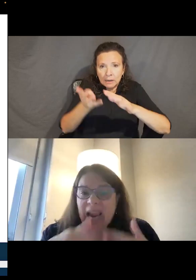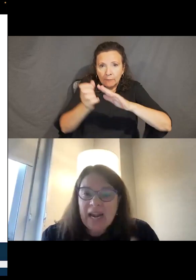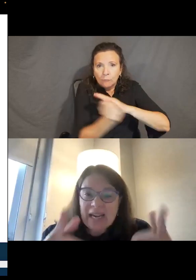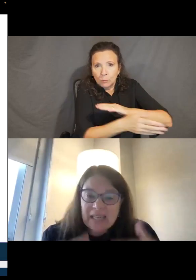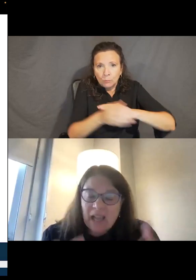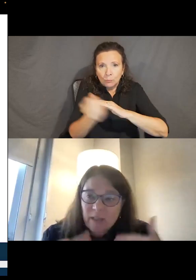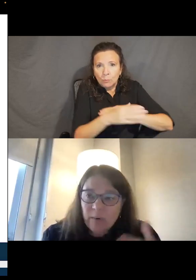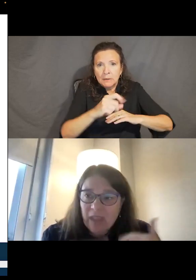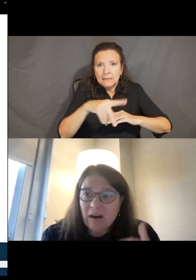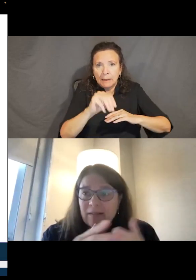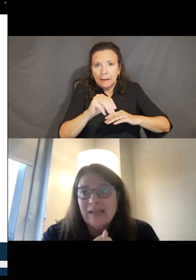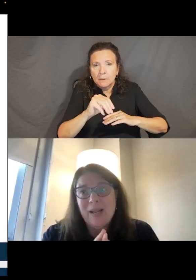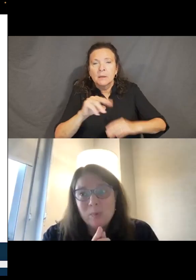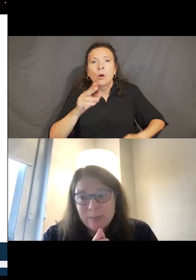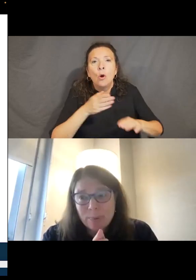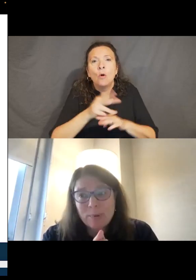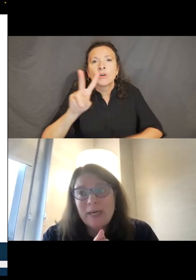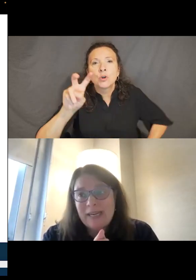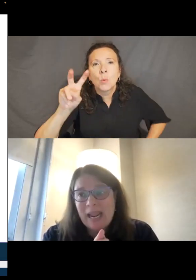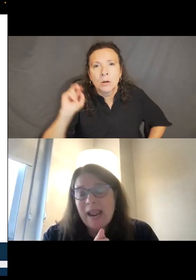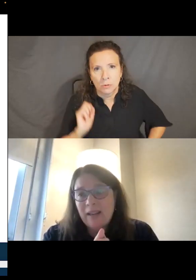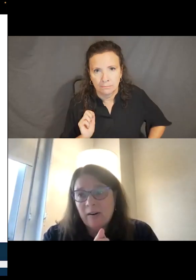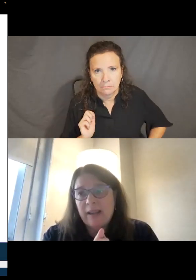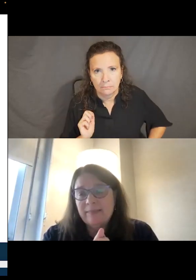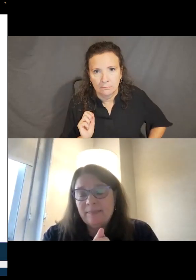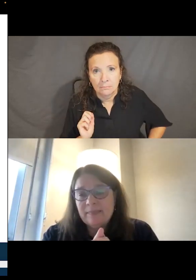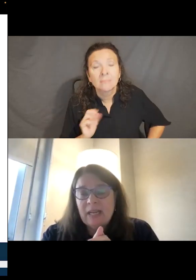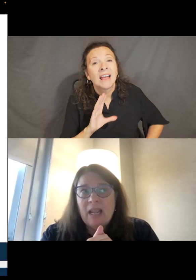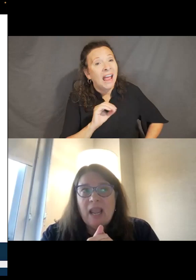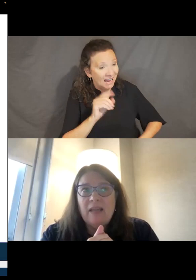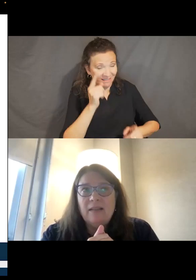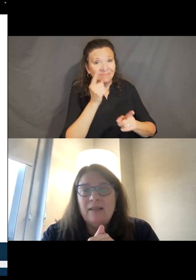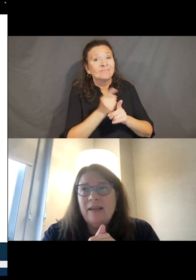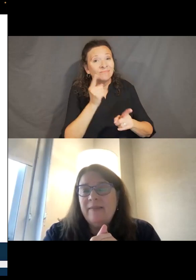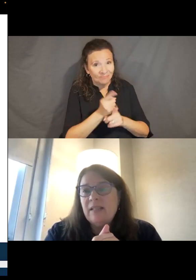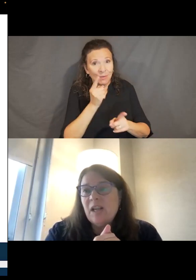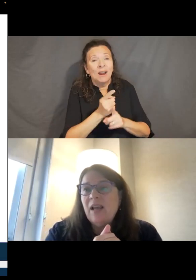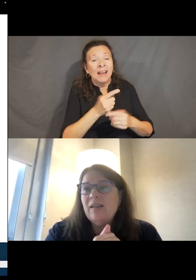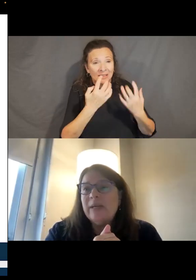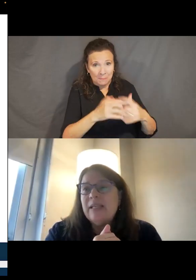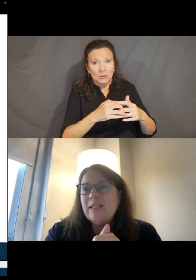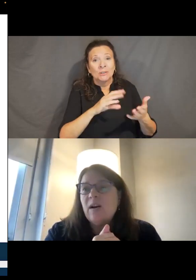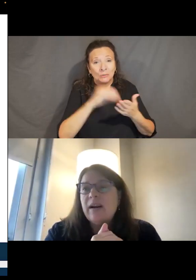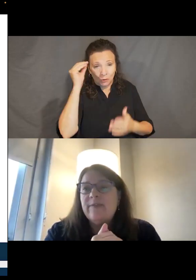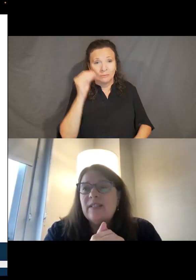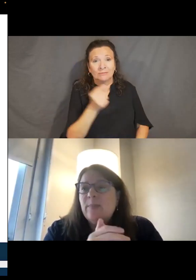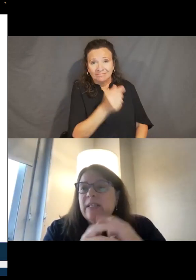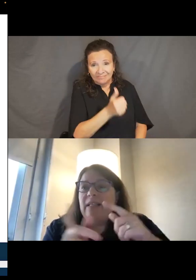And I dug through there, and it was pretty dang accurate. And I'm really sorry, for some reason,